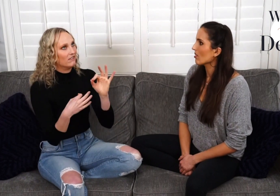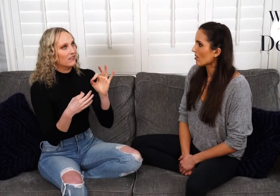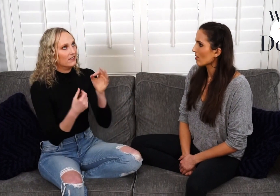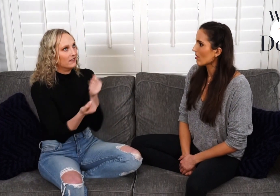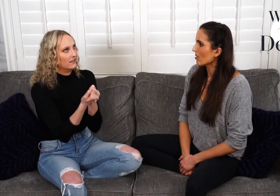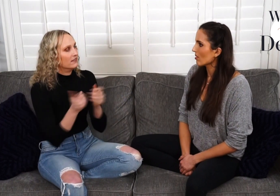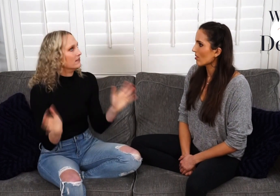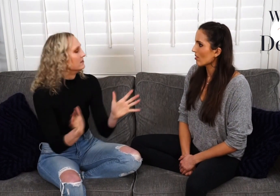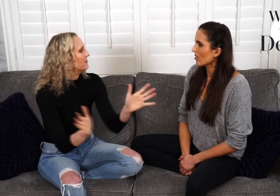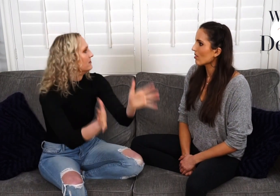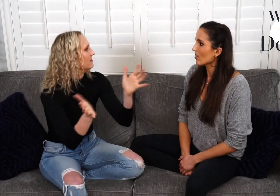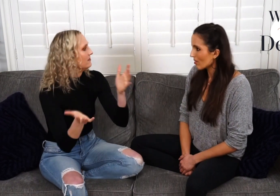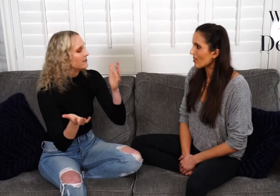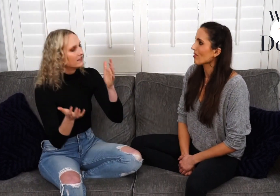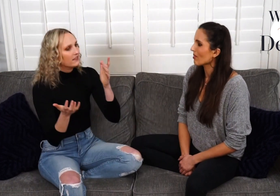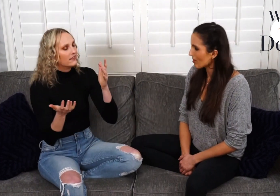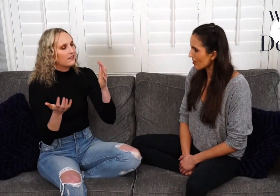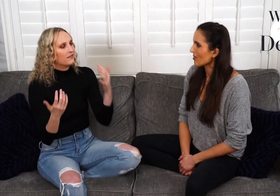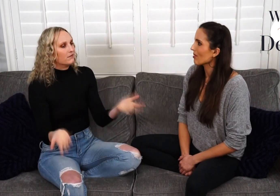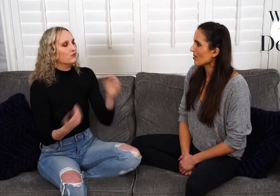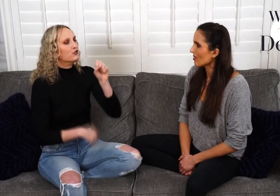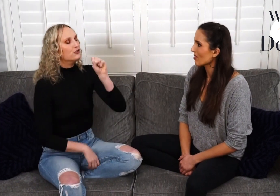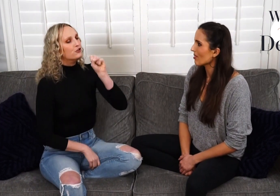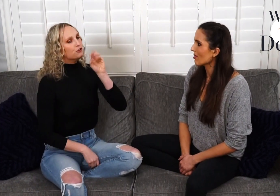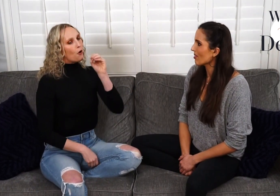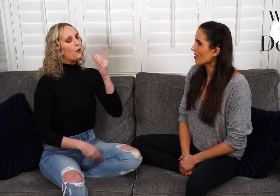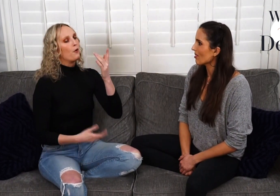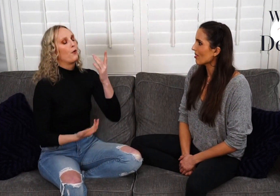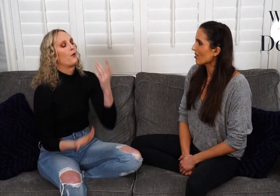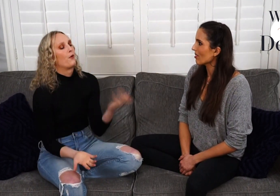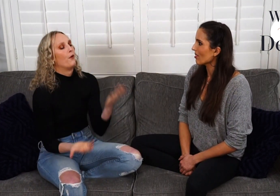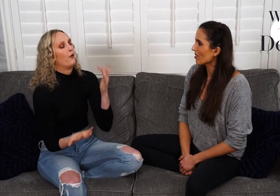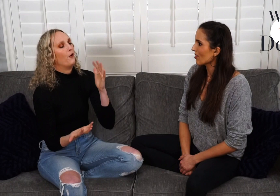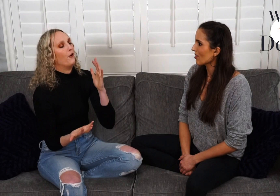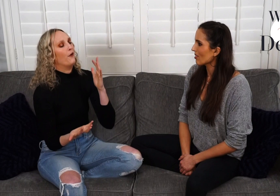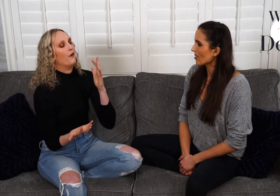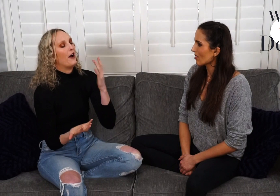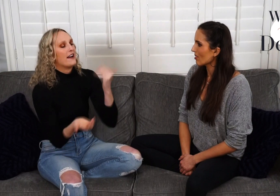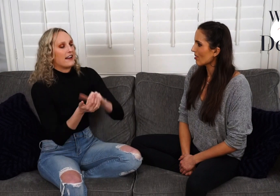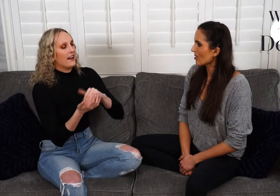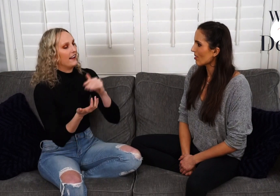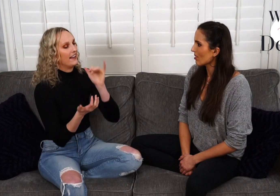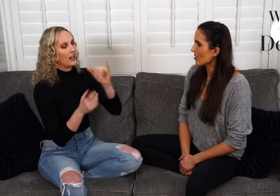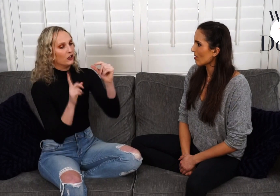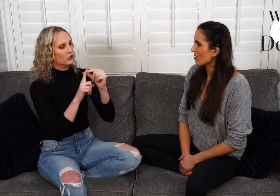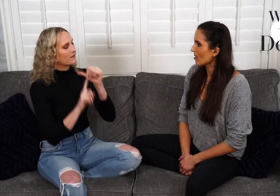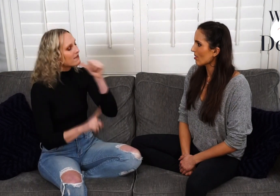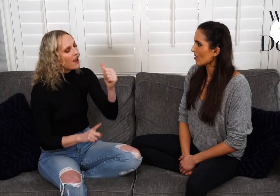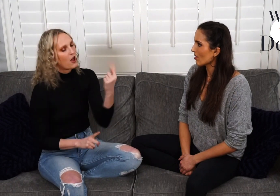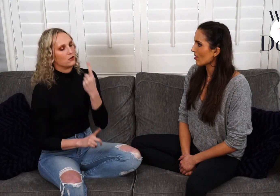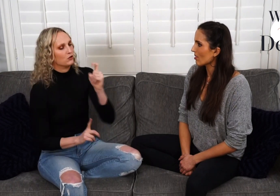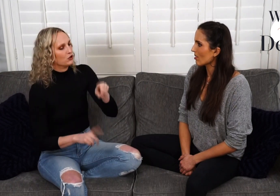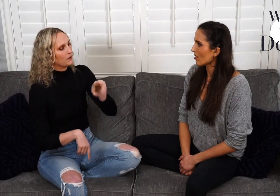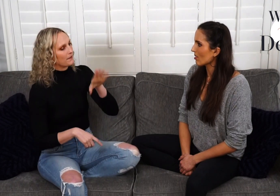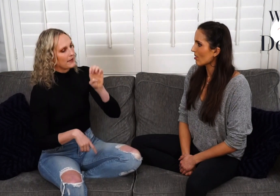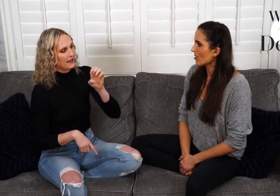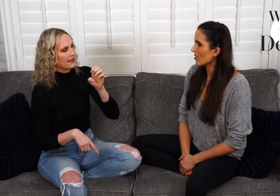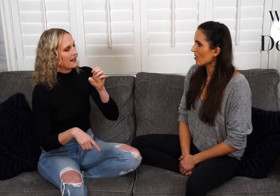of supporting them and rallying behind them. And so again that term should not always be used